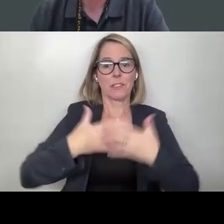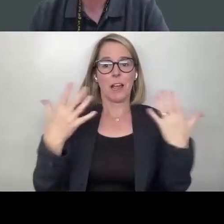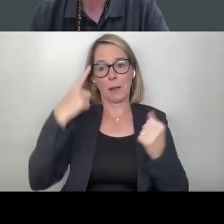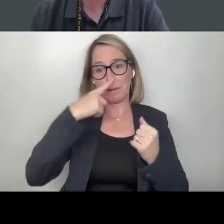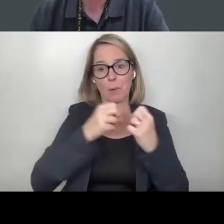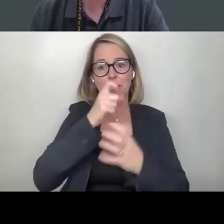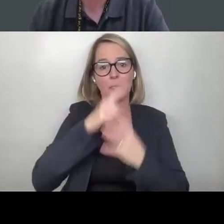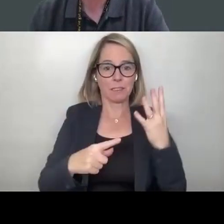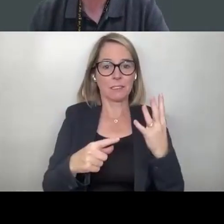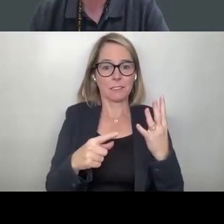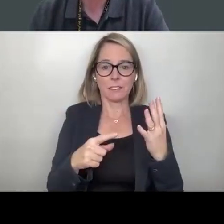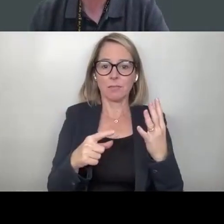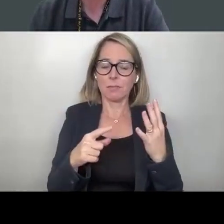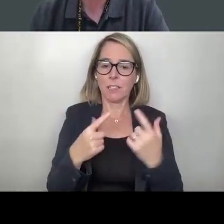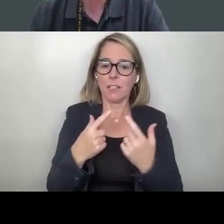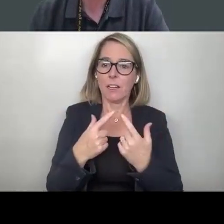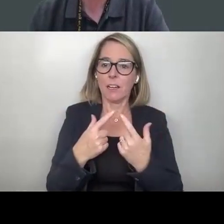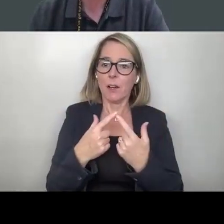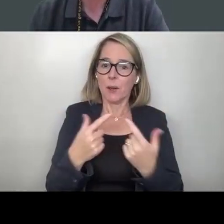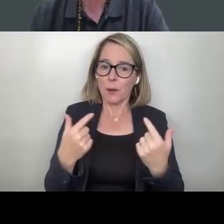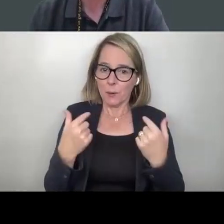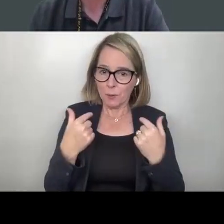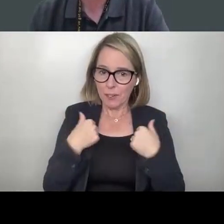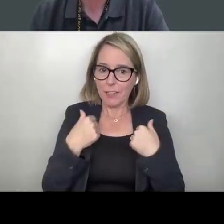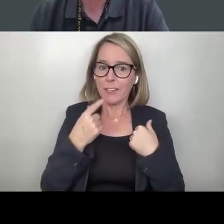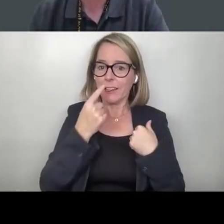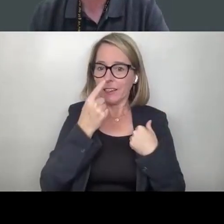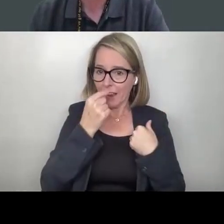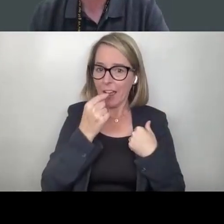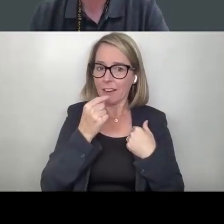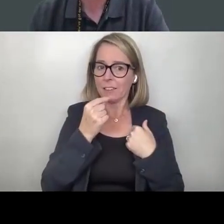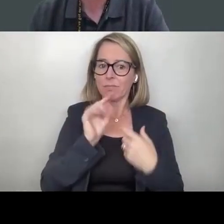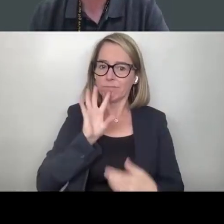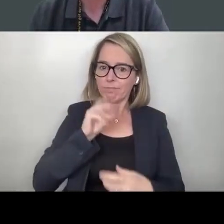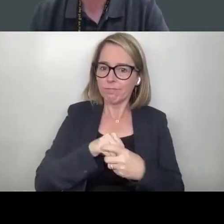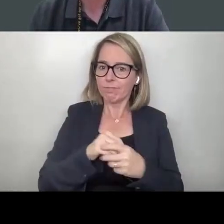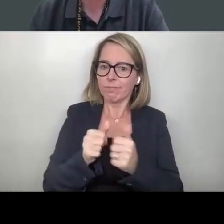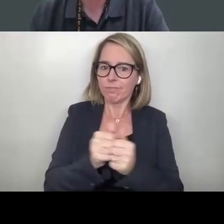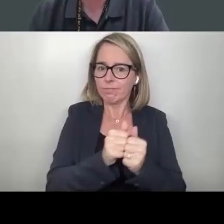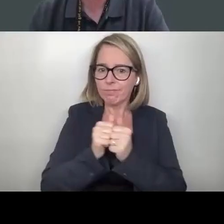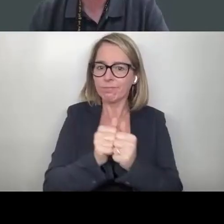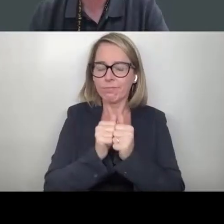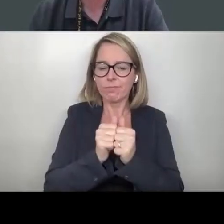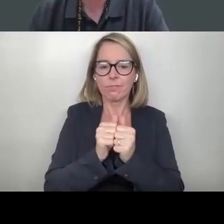those who are listening and watching, those on the panel about really what makes inclusive healthcare